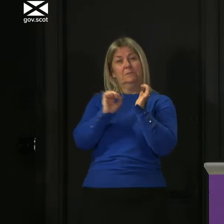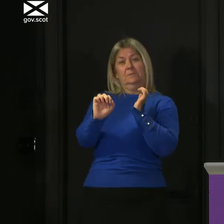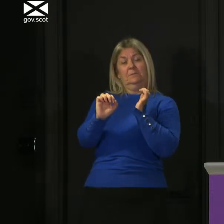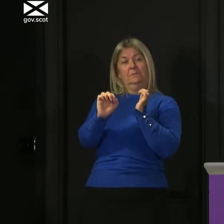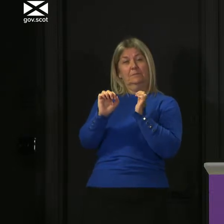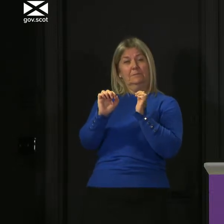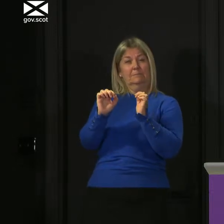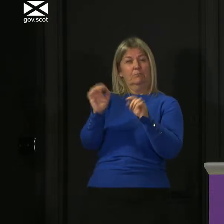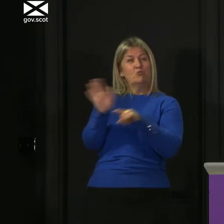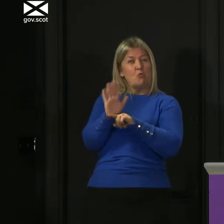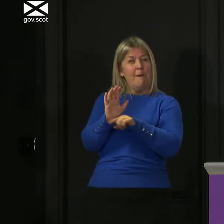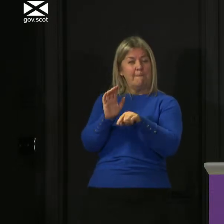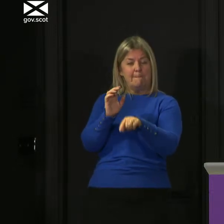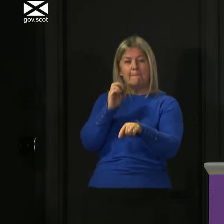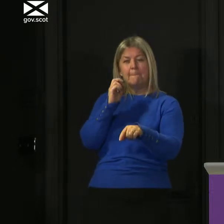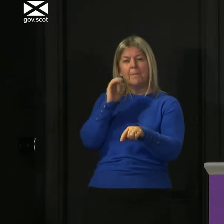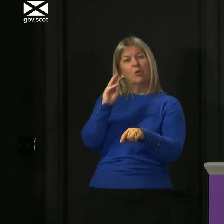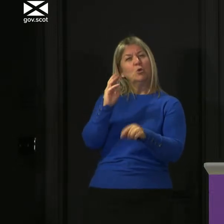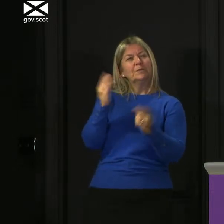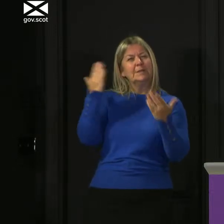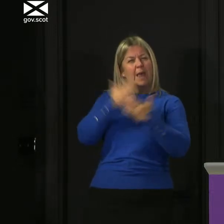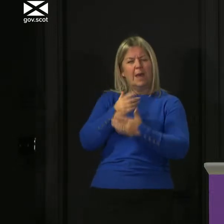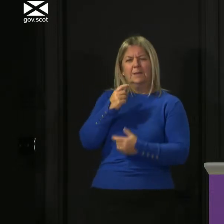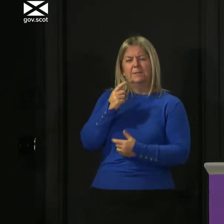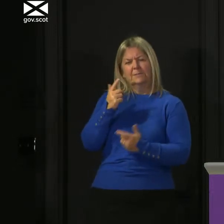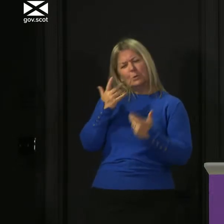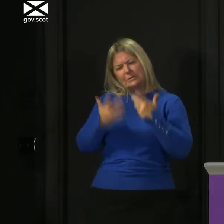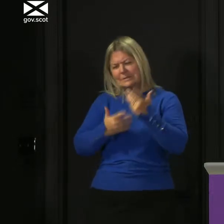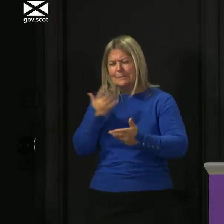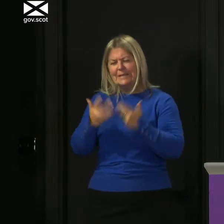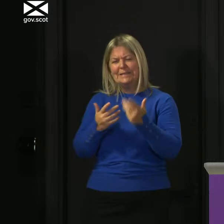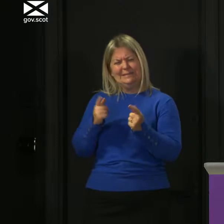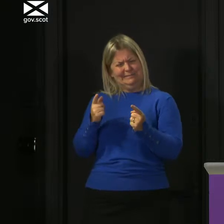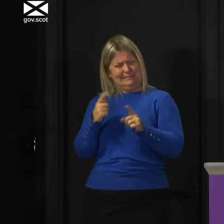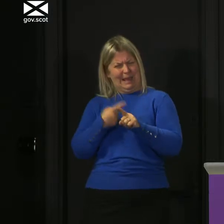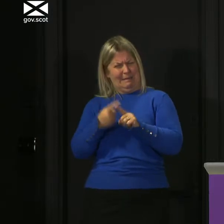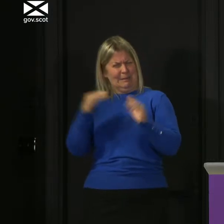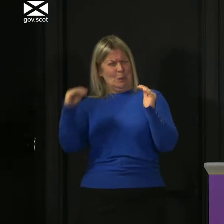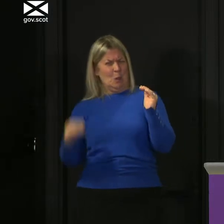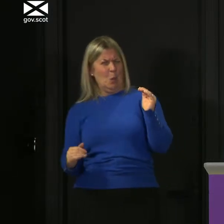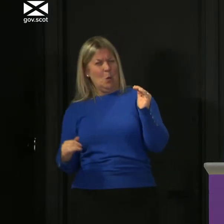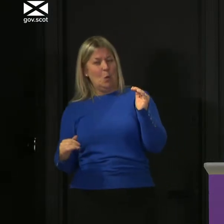about things that might explain that but actually, when you look at the revised English figures now,